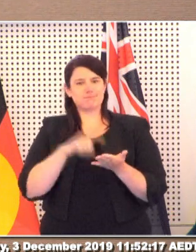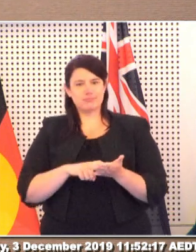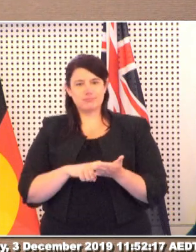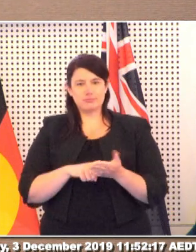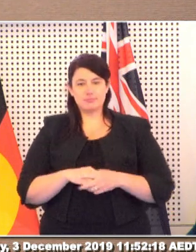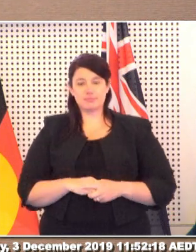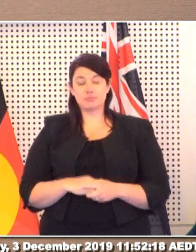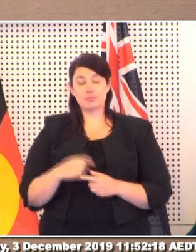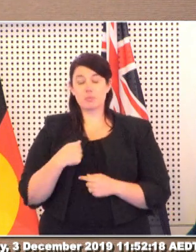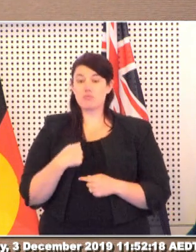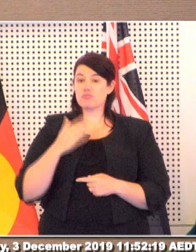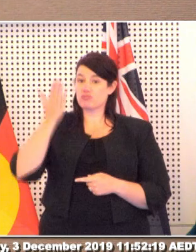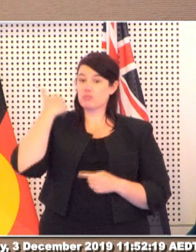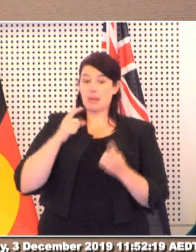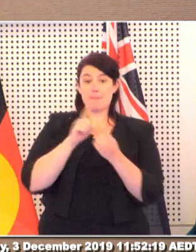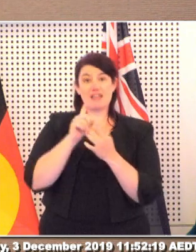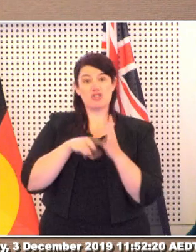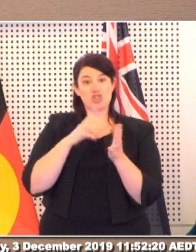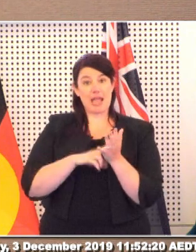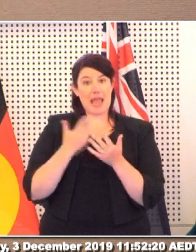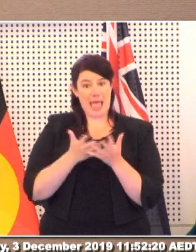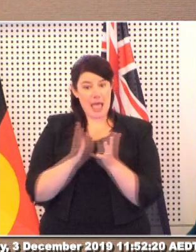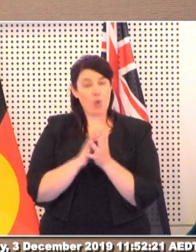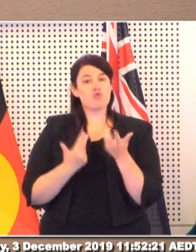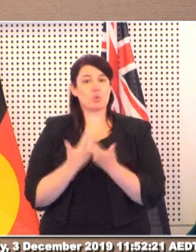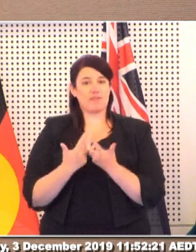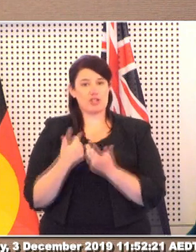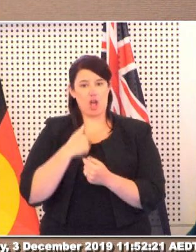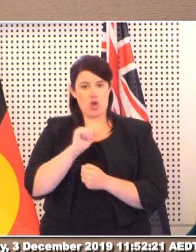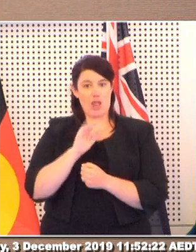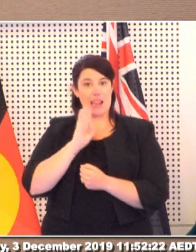And over time we grew to know each other very well and I was her friend and